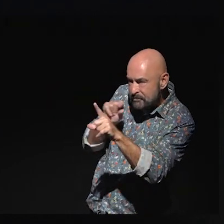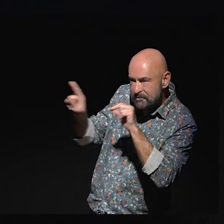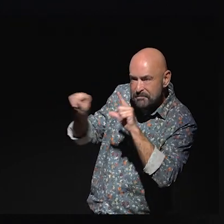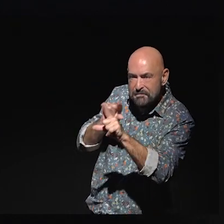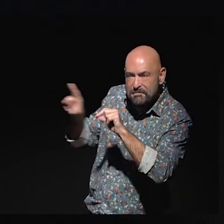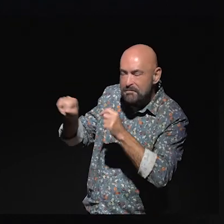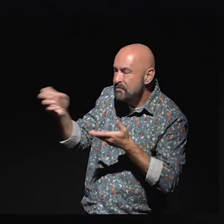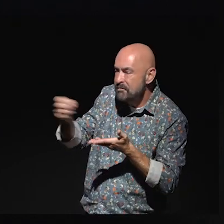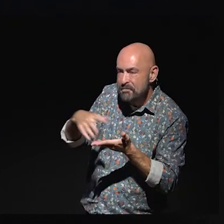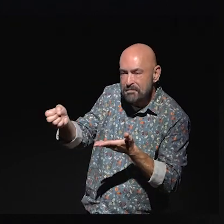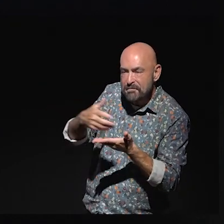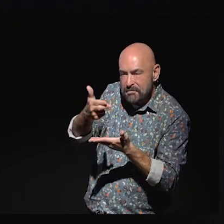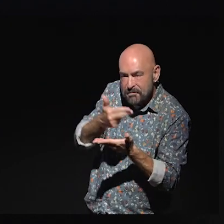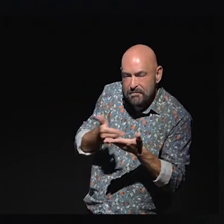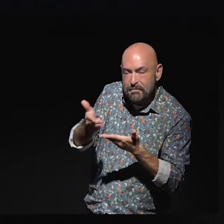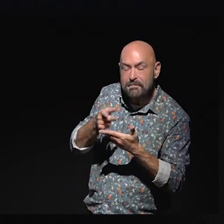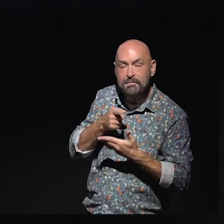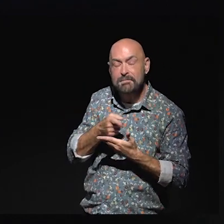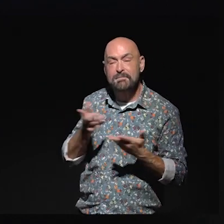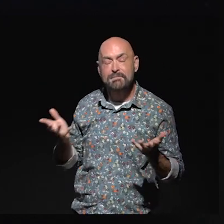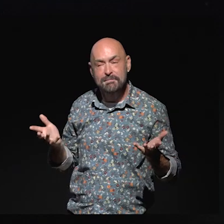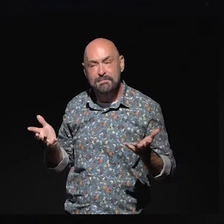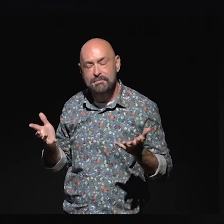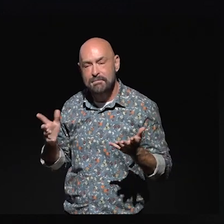that you might quite unexpect.